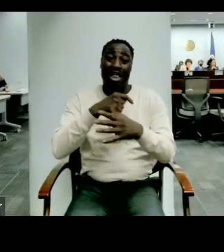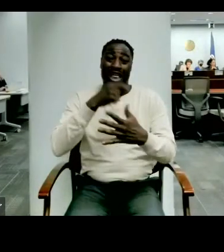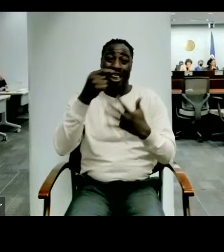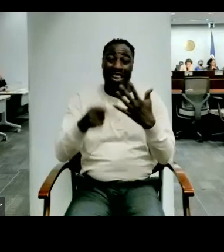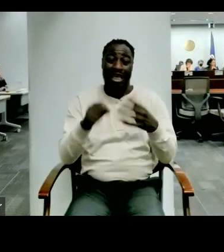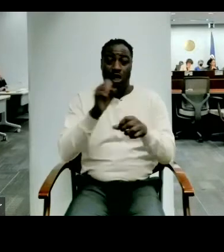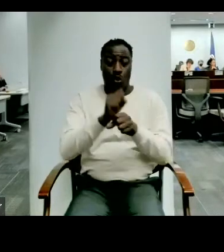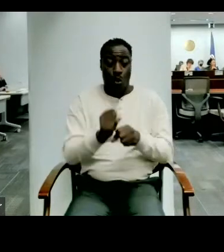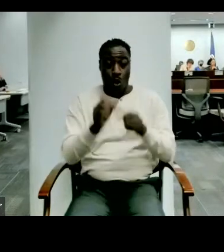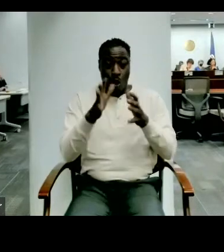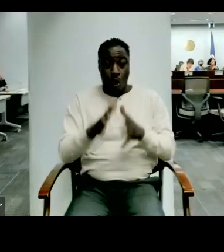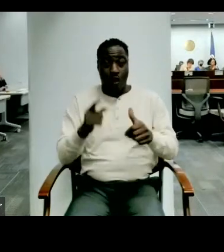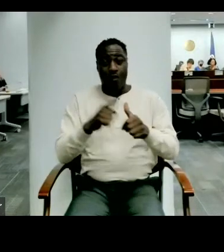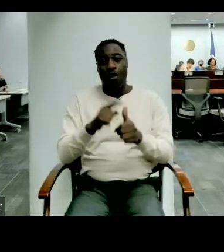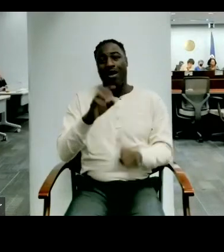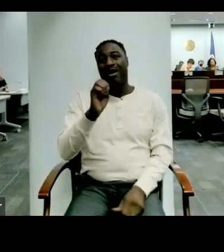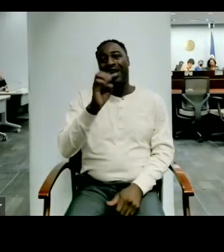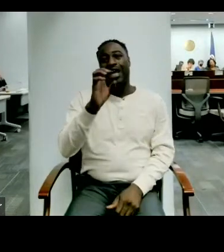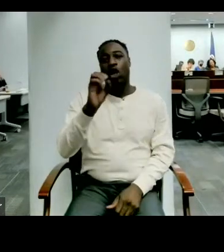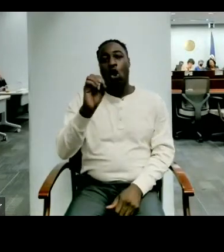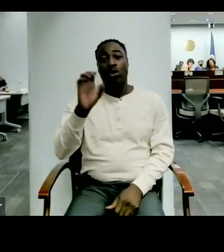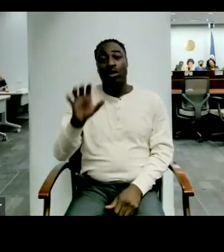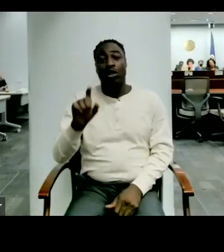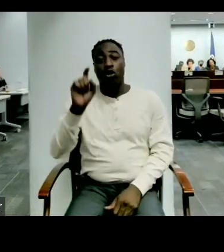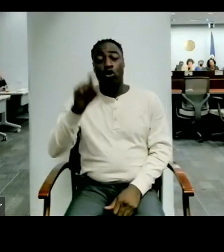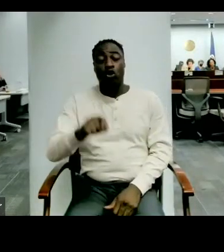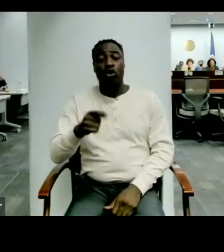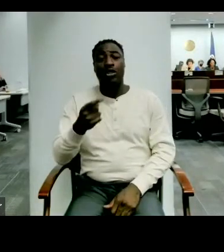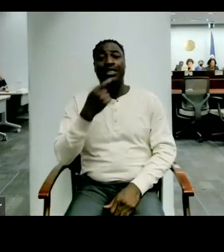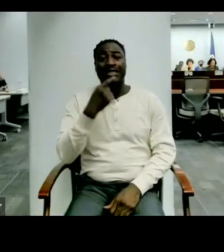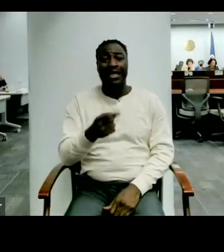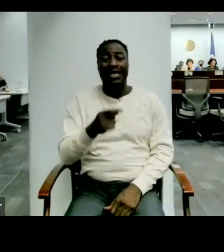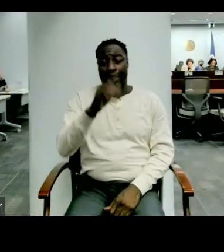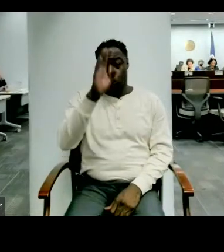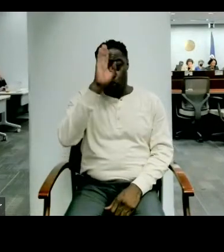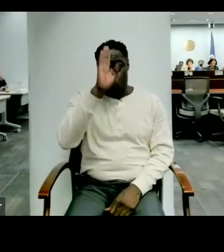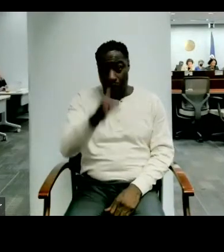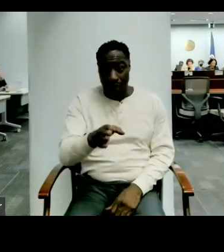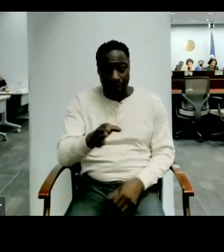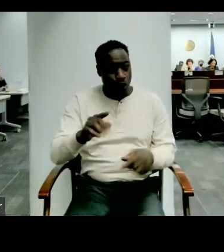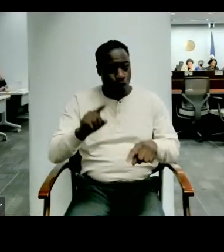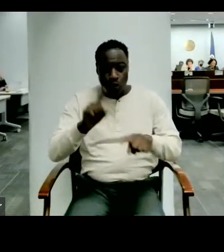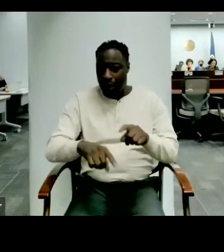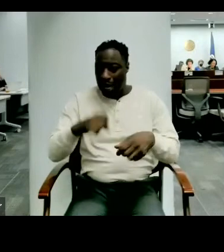First the EEOC should say in direct terms, you cannot make a contract